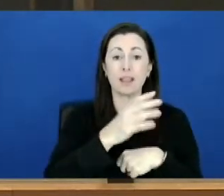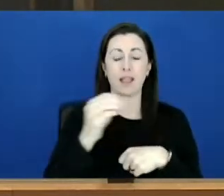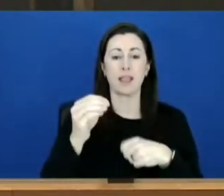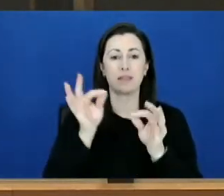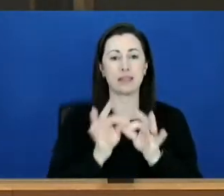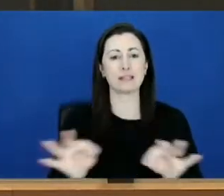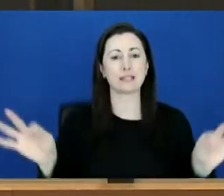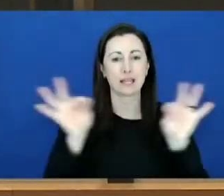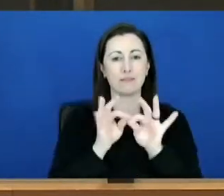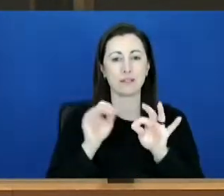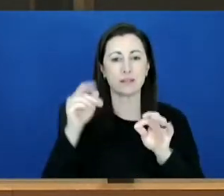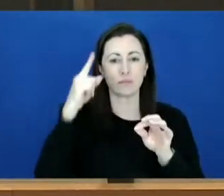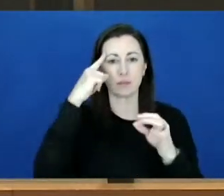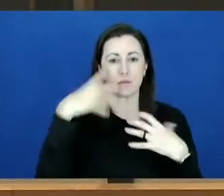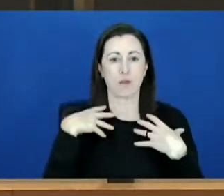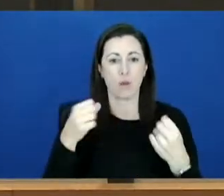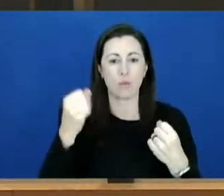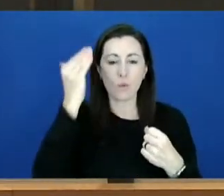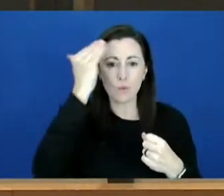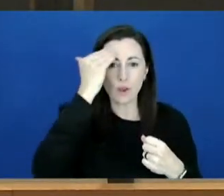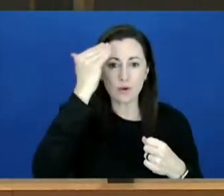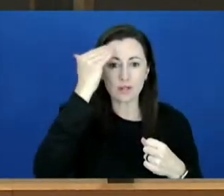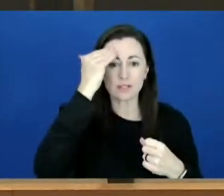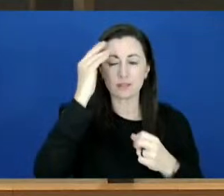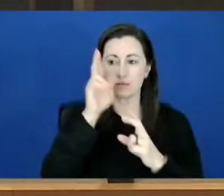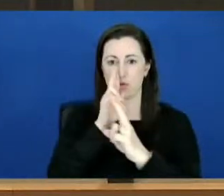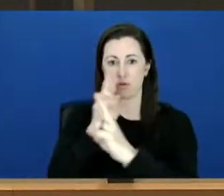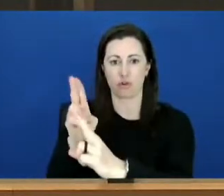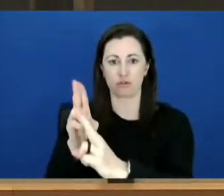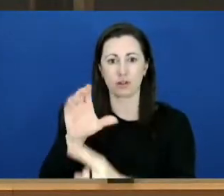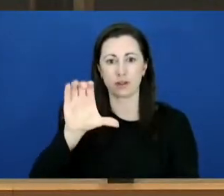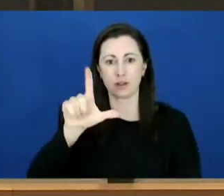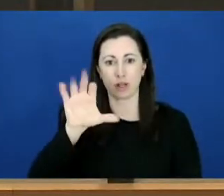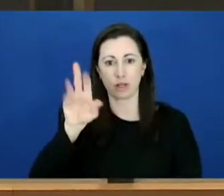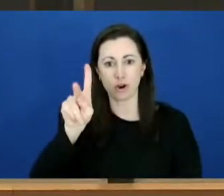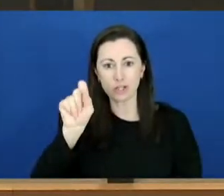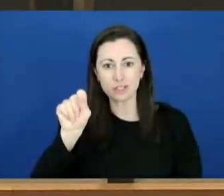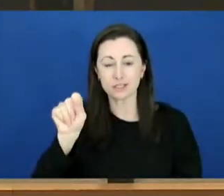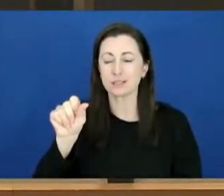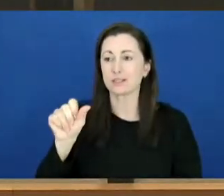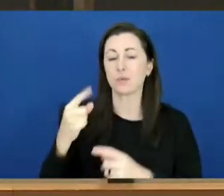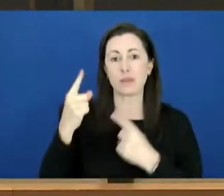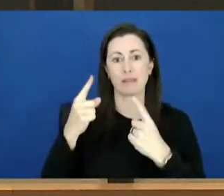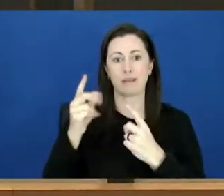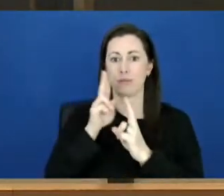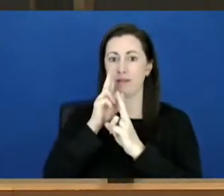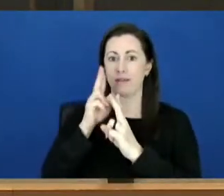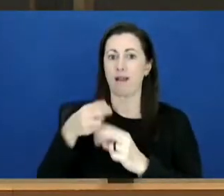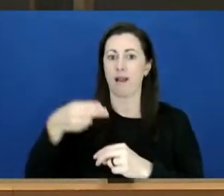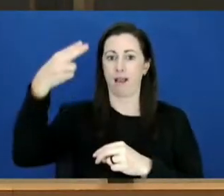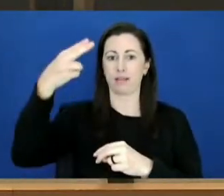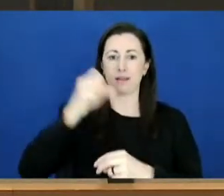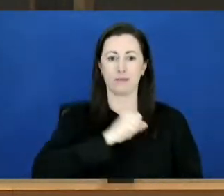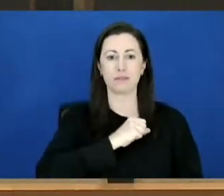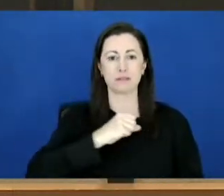THE CELEBRATION OF AFRICA DAY TO THE SIGNIFICANCE OF MENTAL